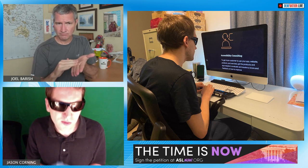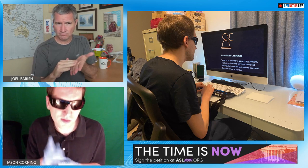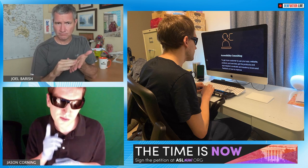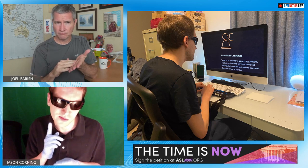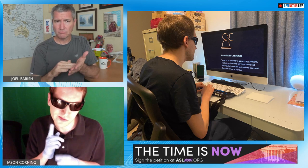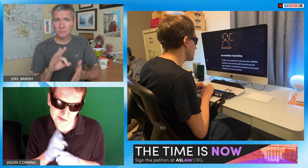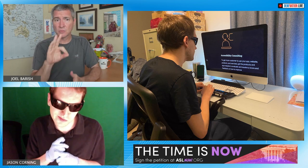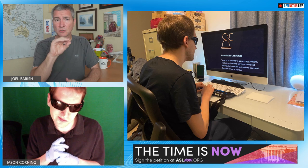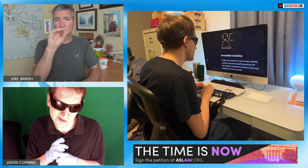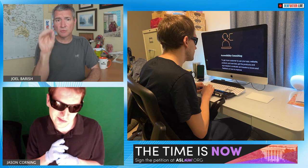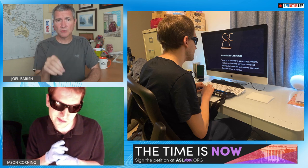that is right